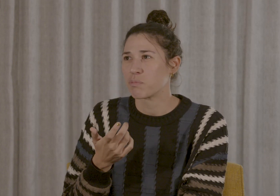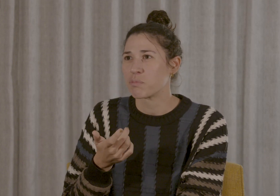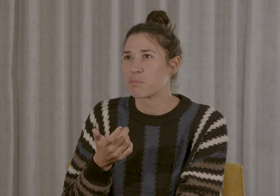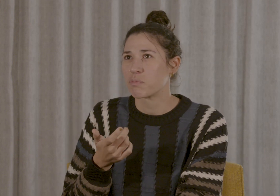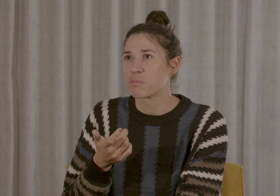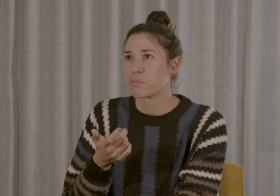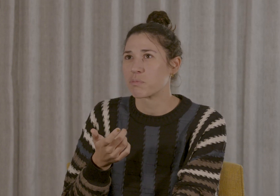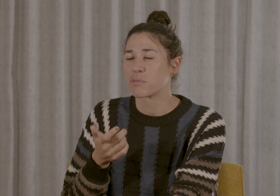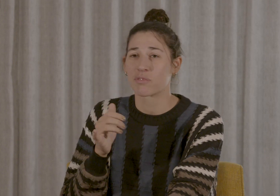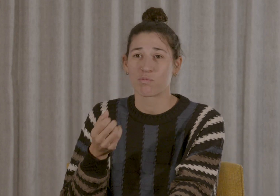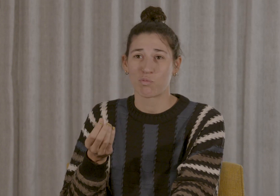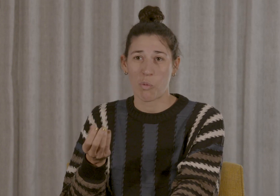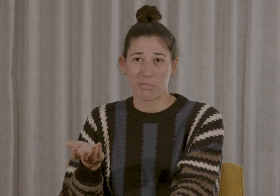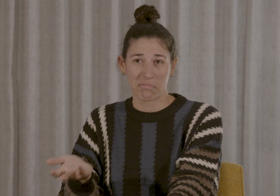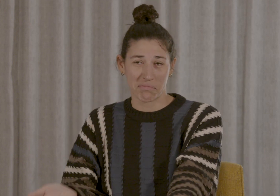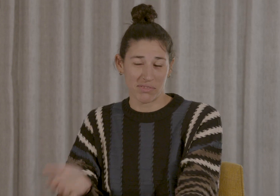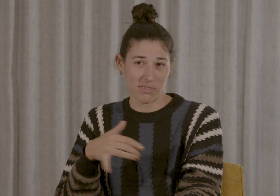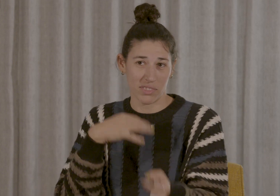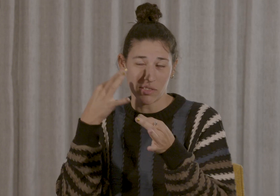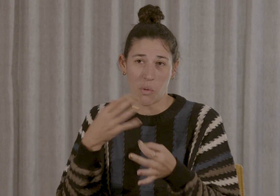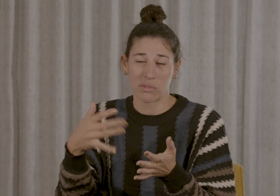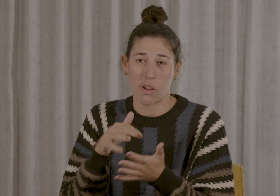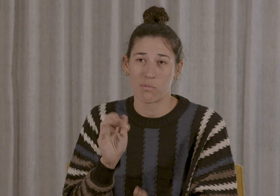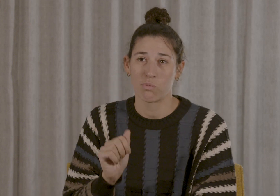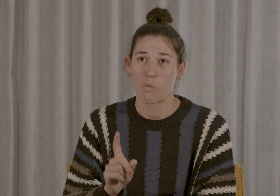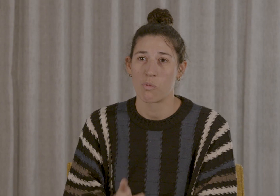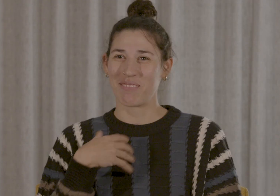So, you know, I decided to study abroad.